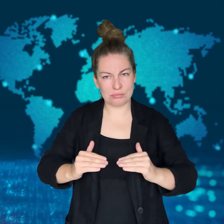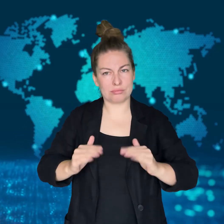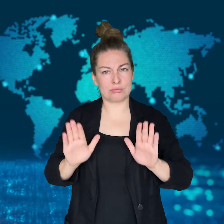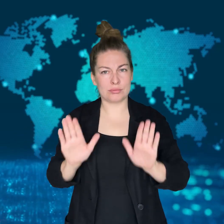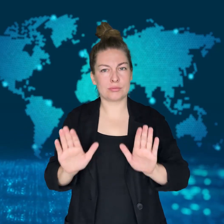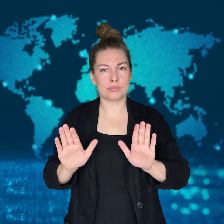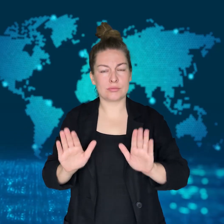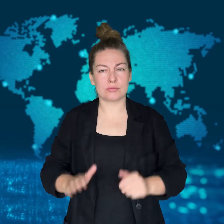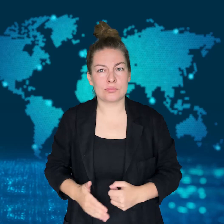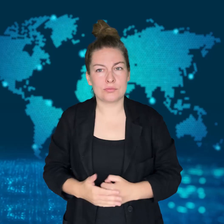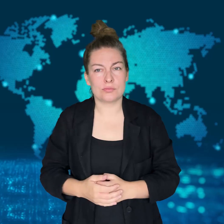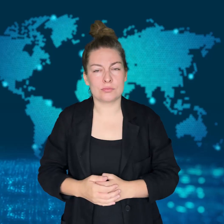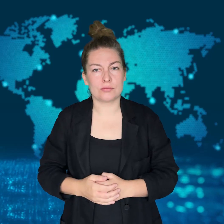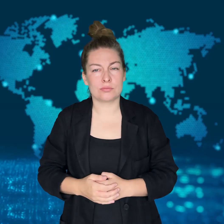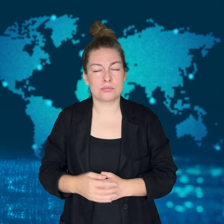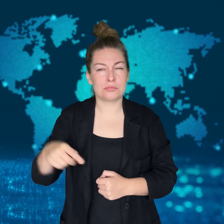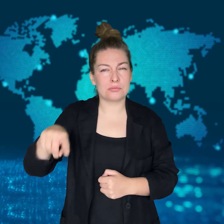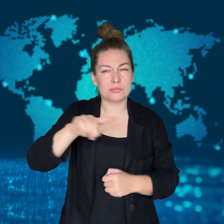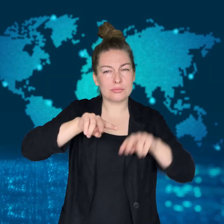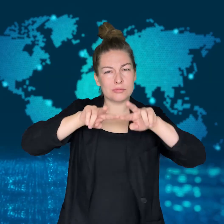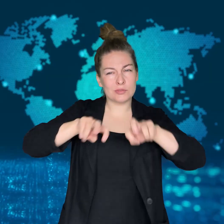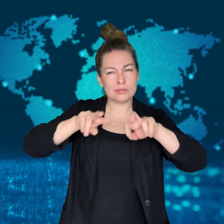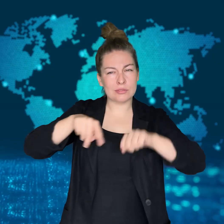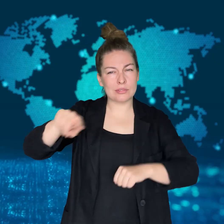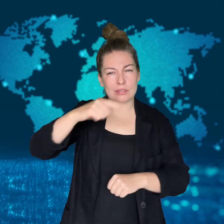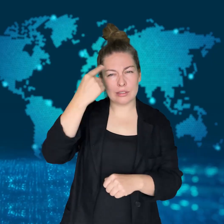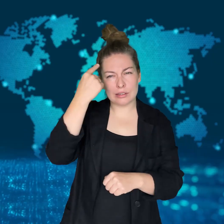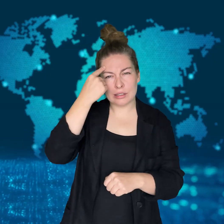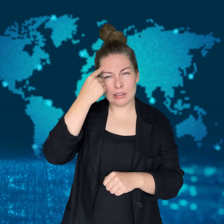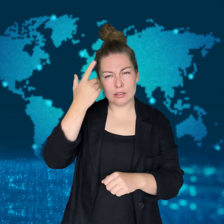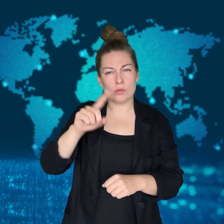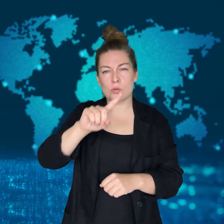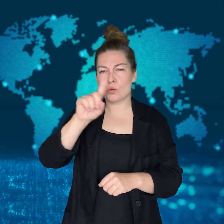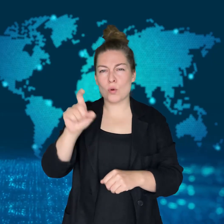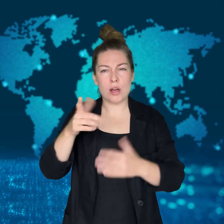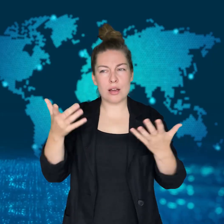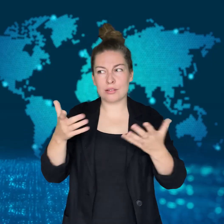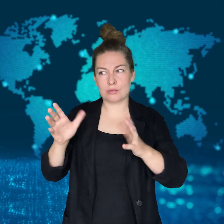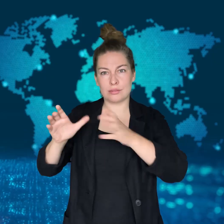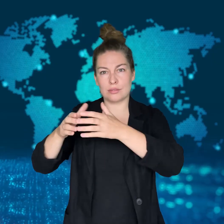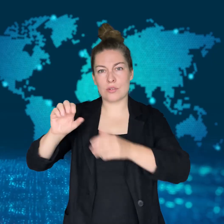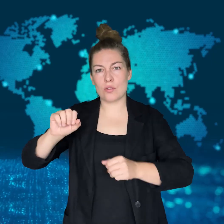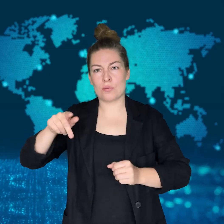as they are under pressure by a drop in investments.